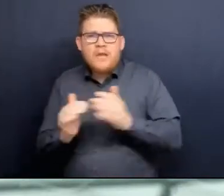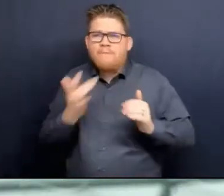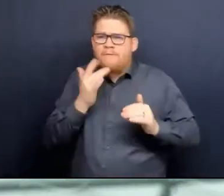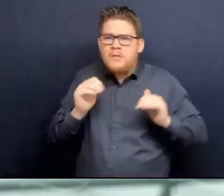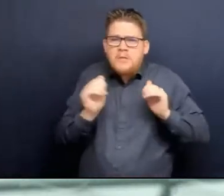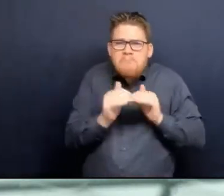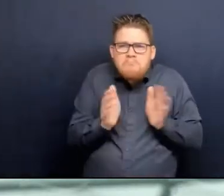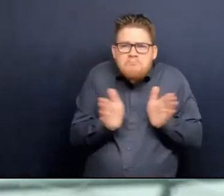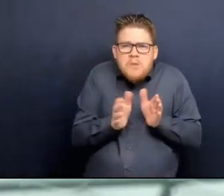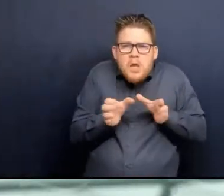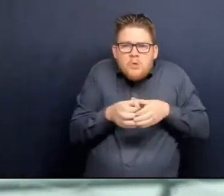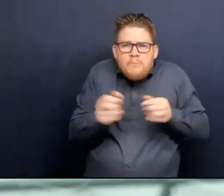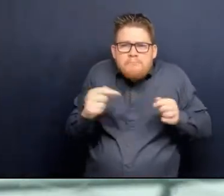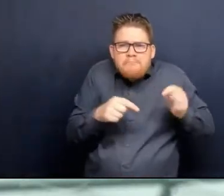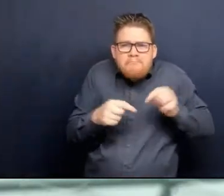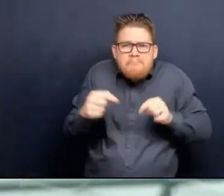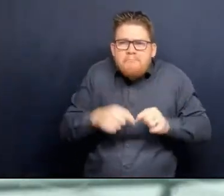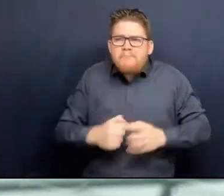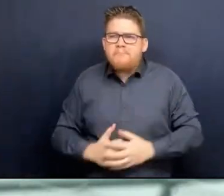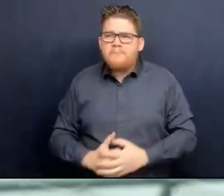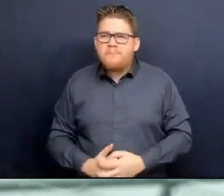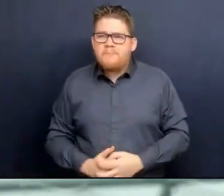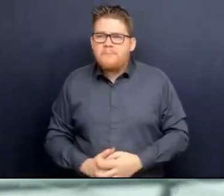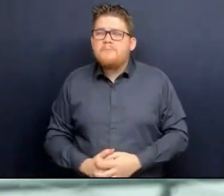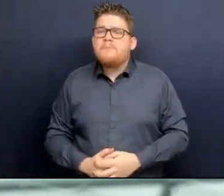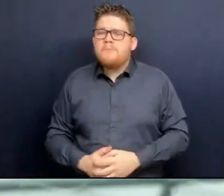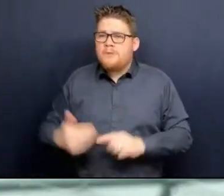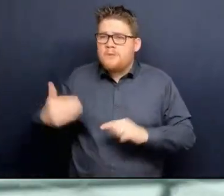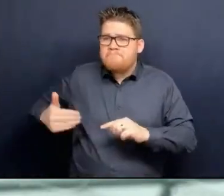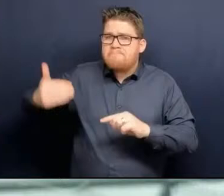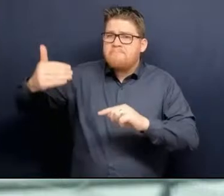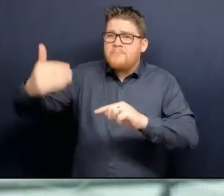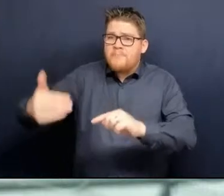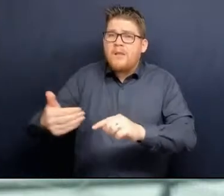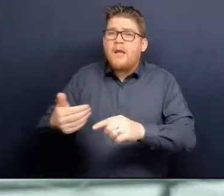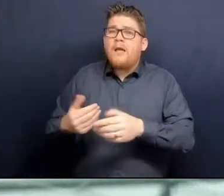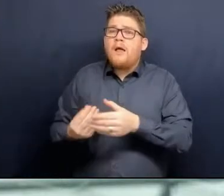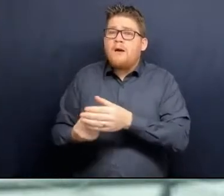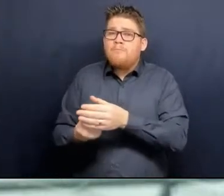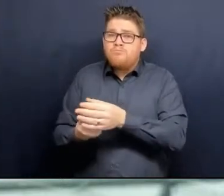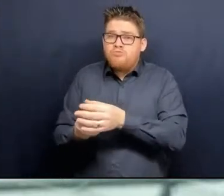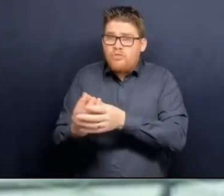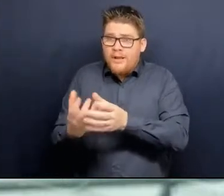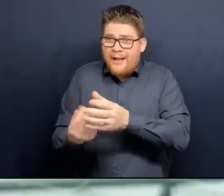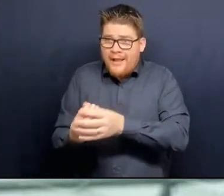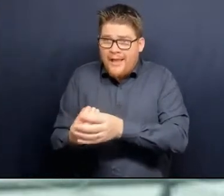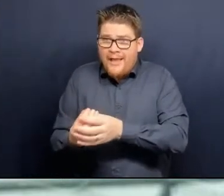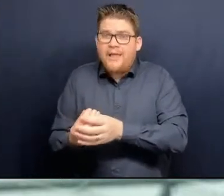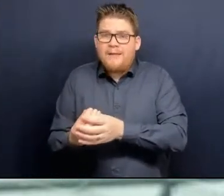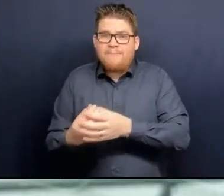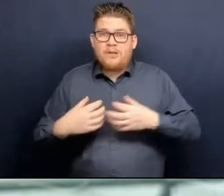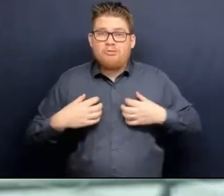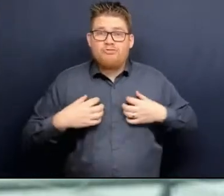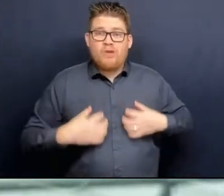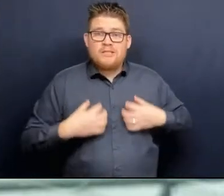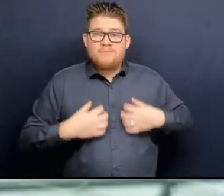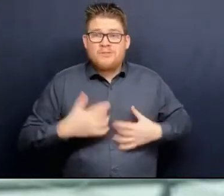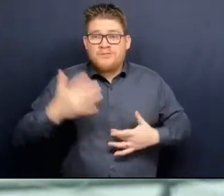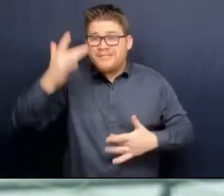close to spring. We know that respiratory season tends to wane , but we know as well that it